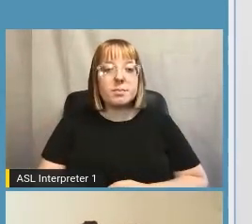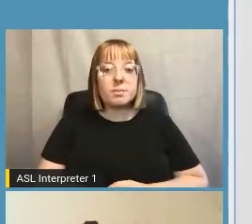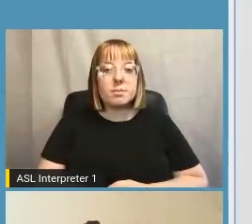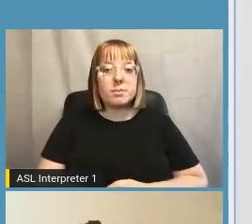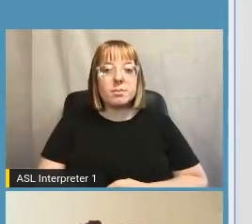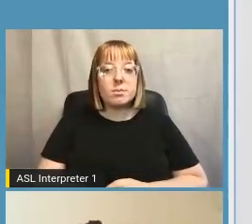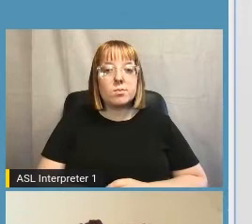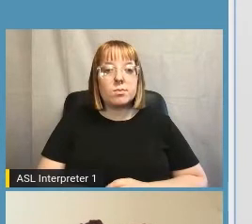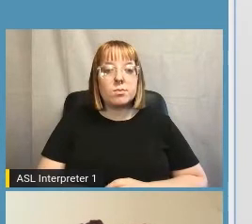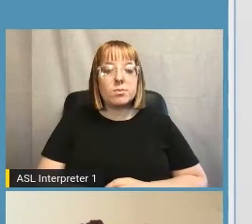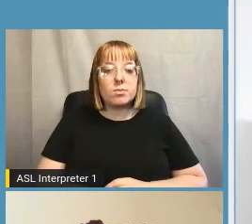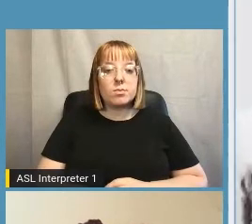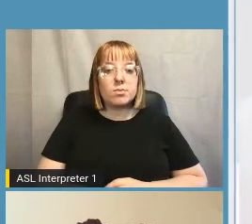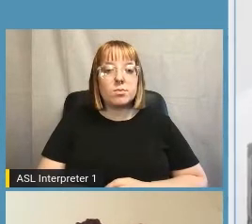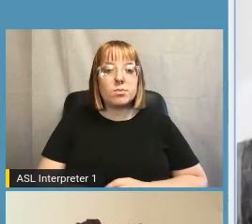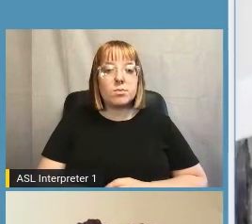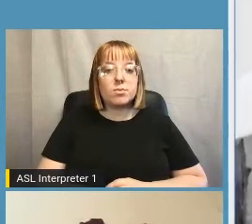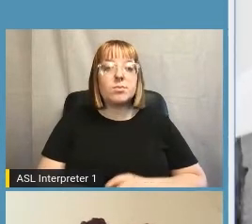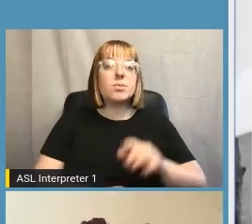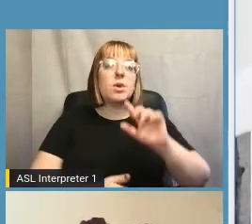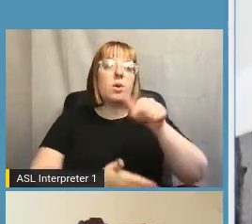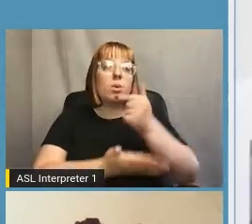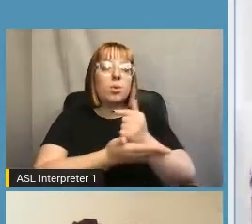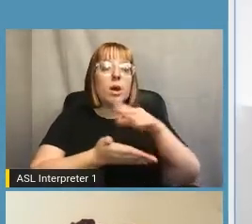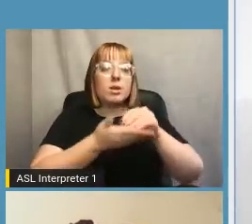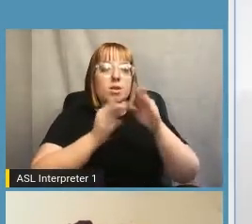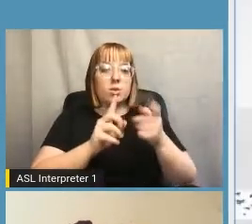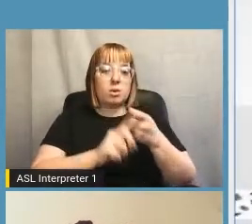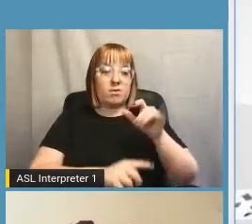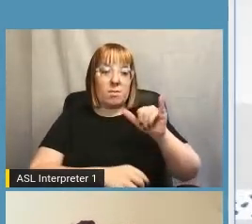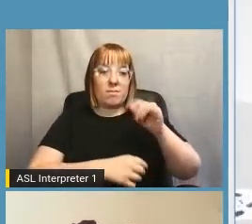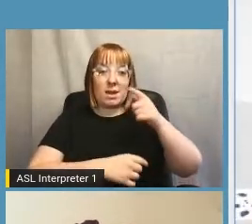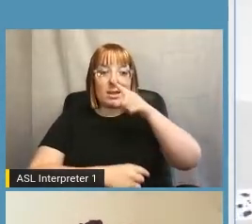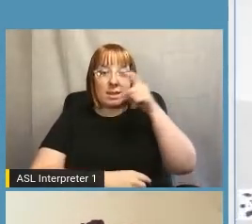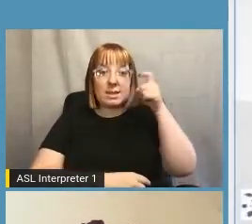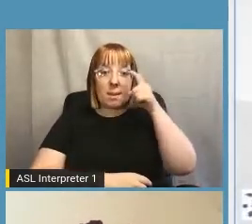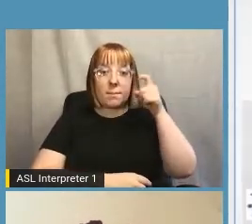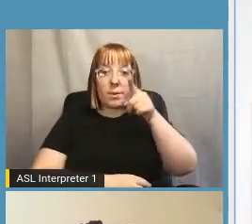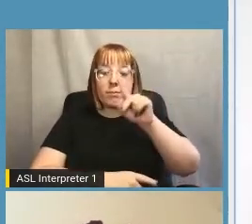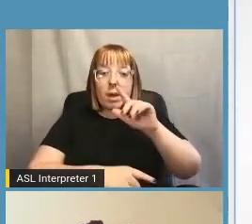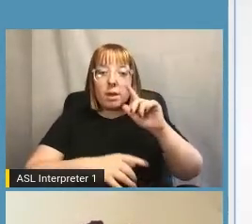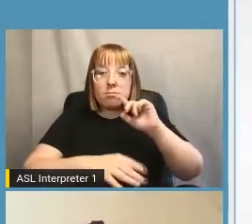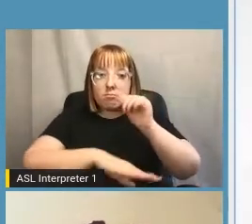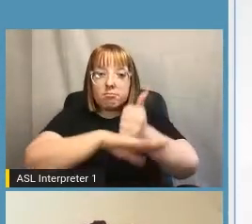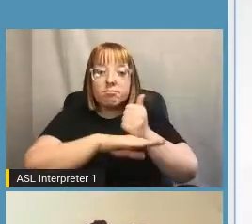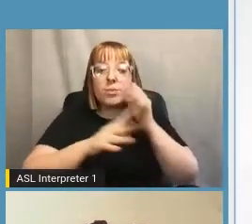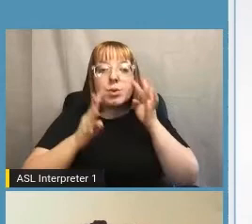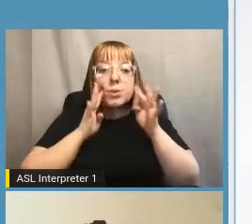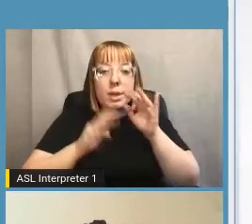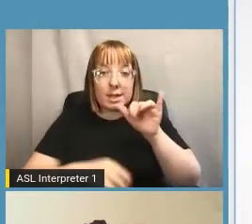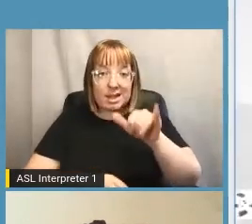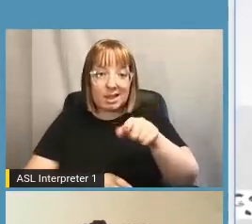of the grad students that year that summer and you notice that they're in some cases there's music